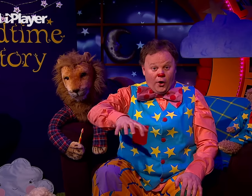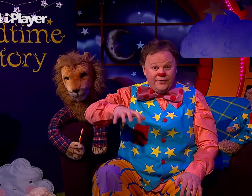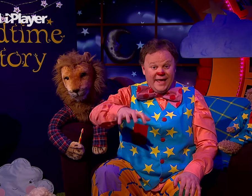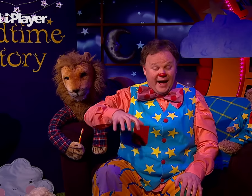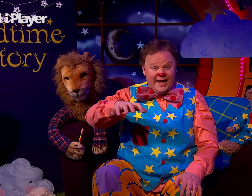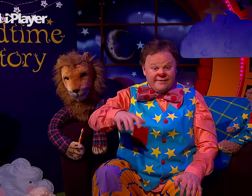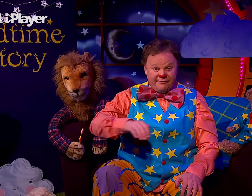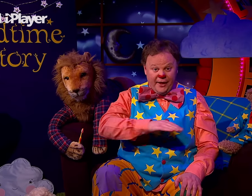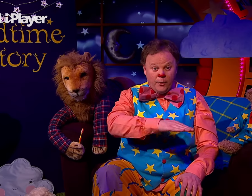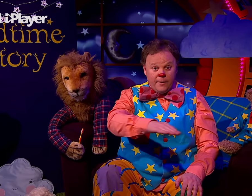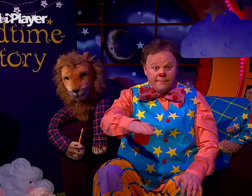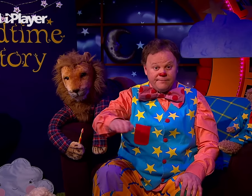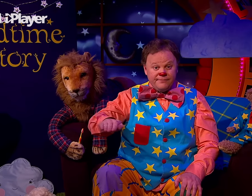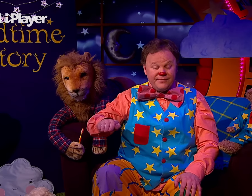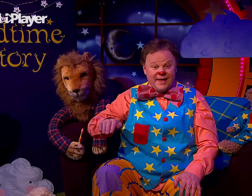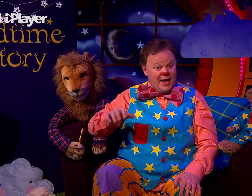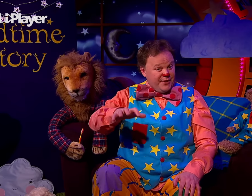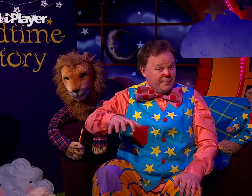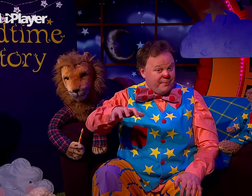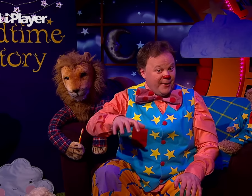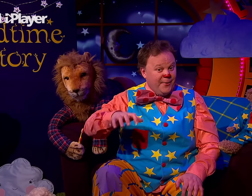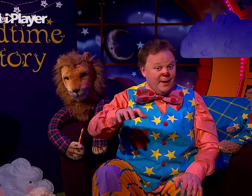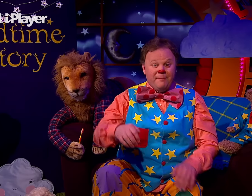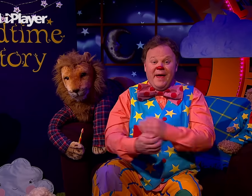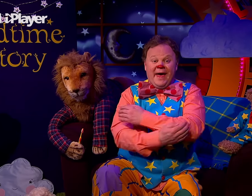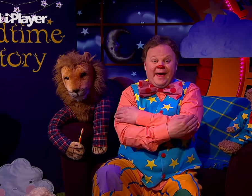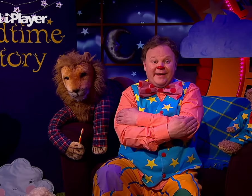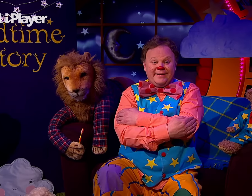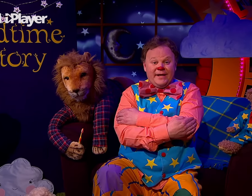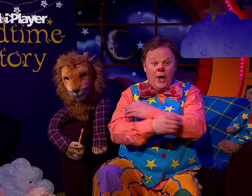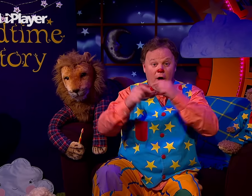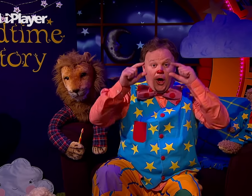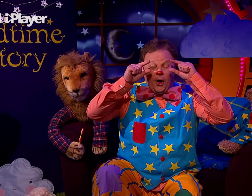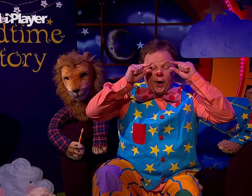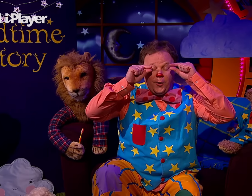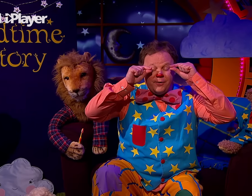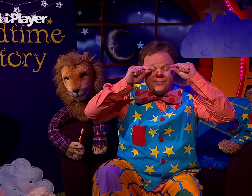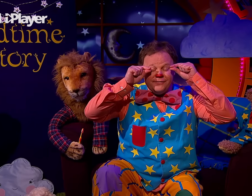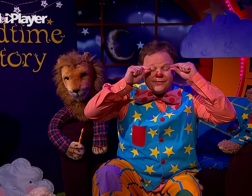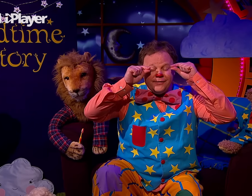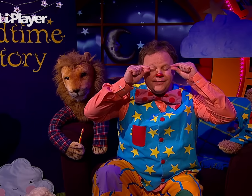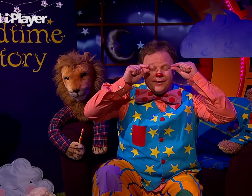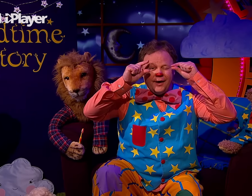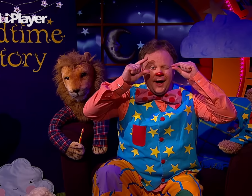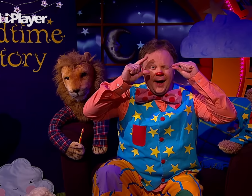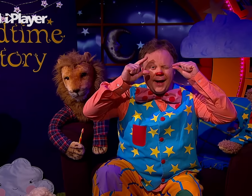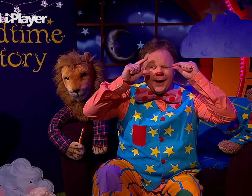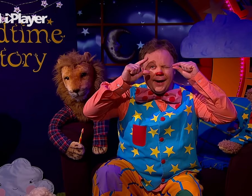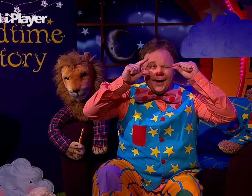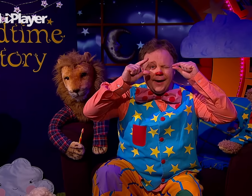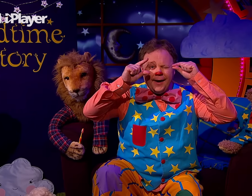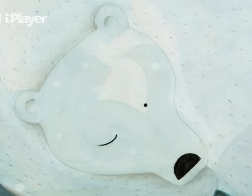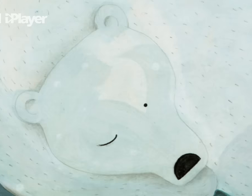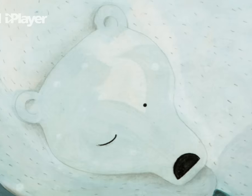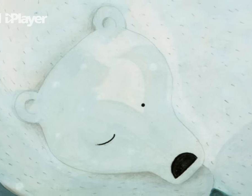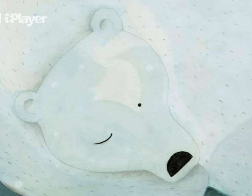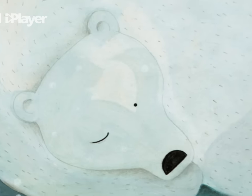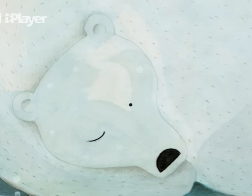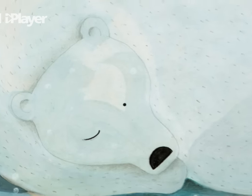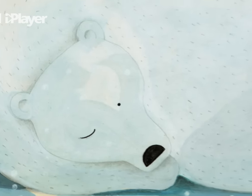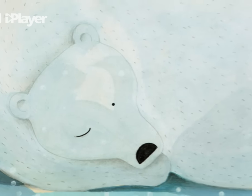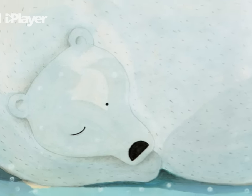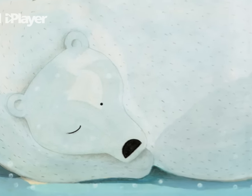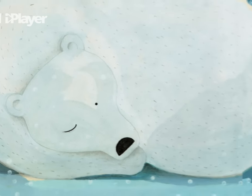on the ice flow the polar bear opens an eye